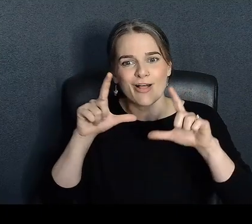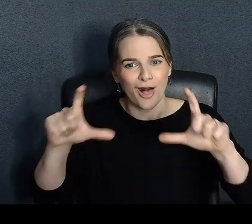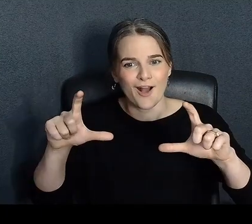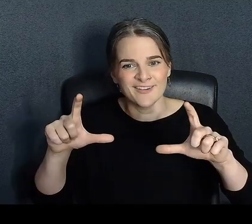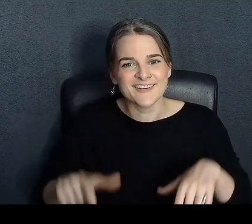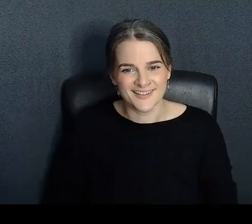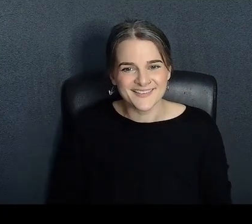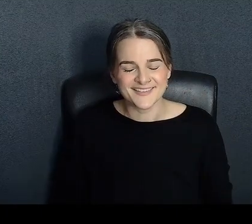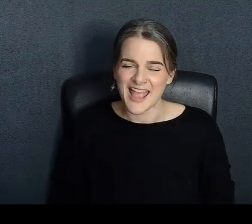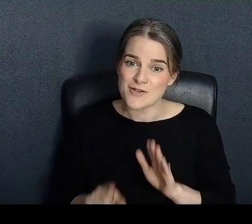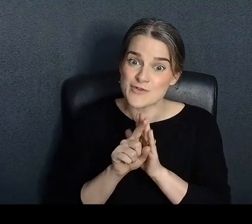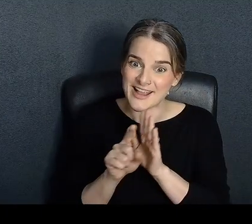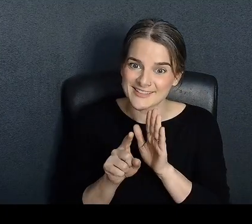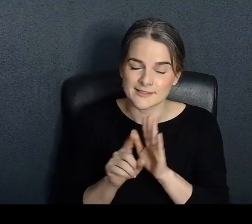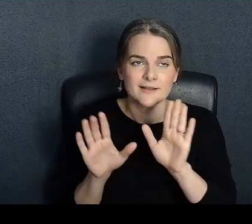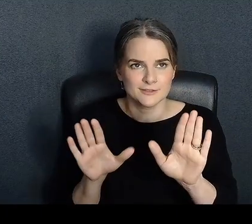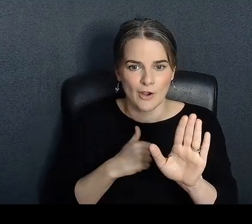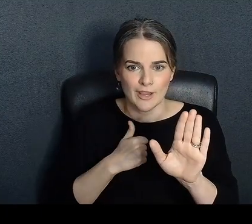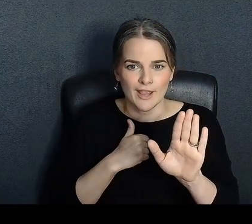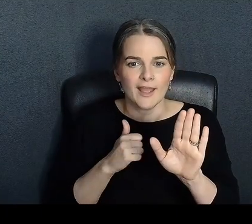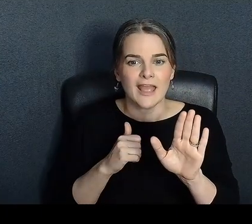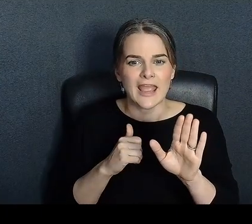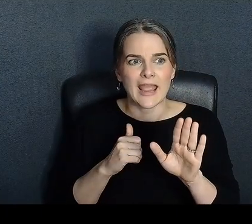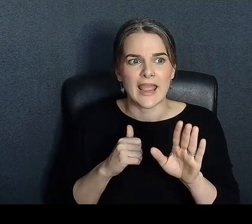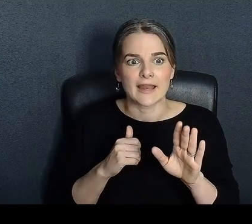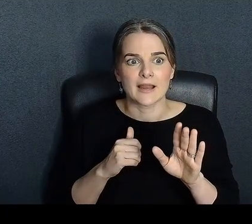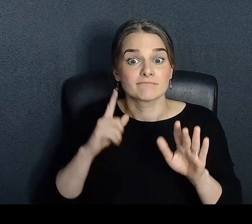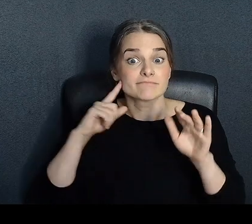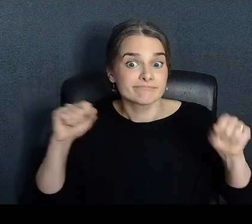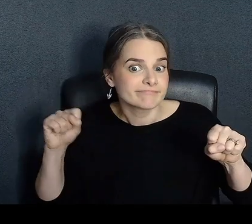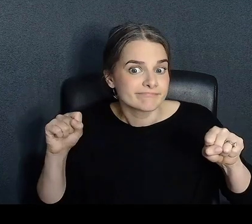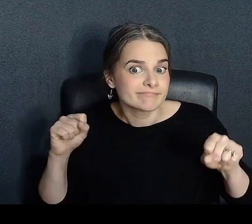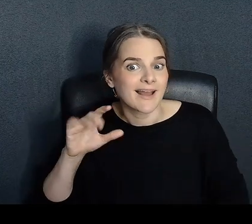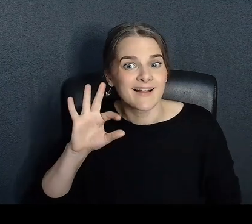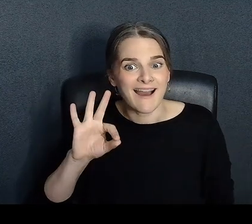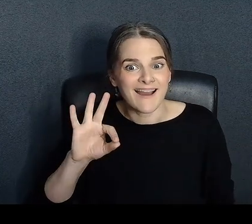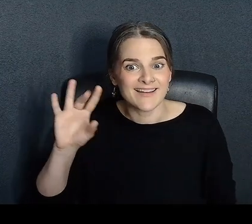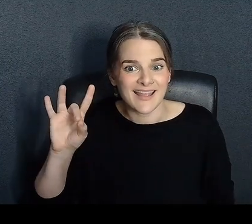it alerts, sorry, at 98 decibels. And it has additional accessories